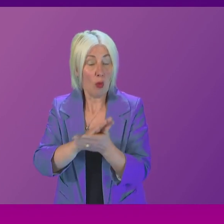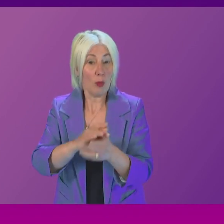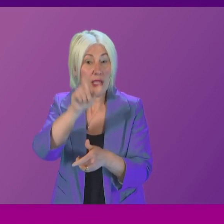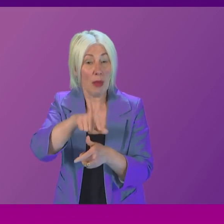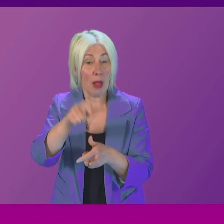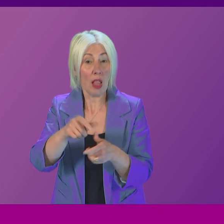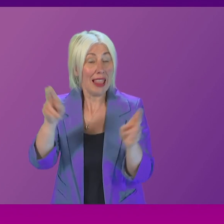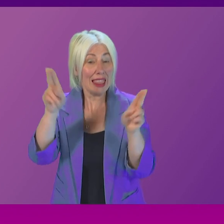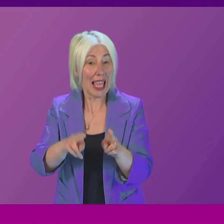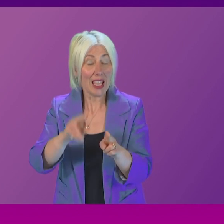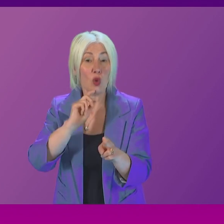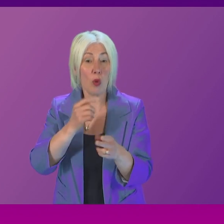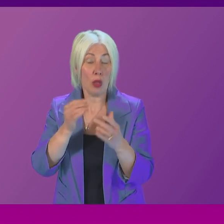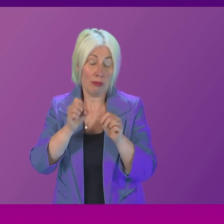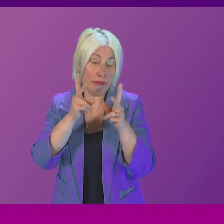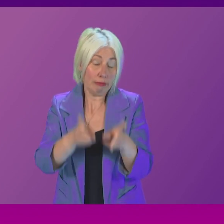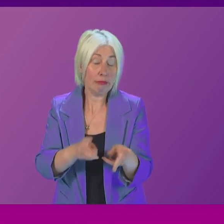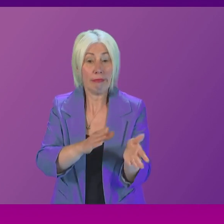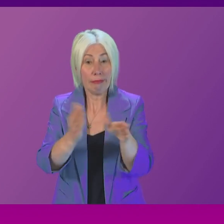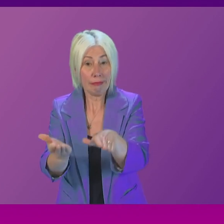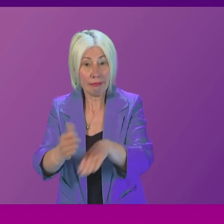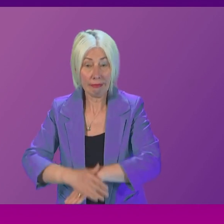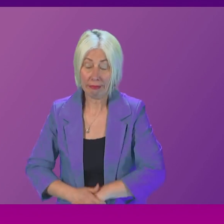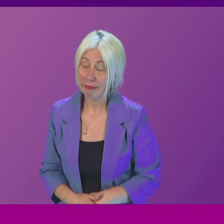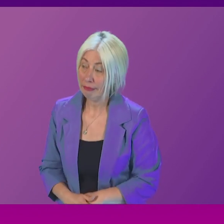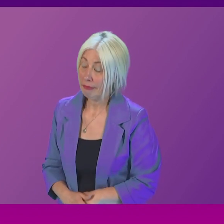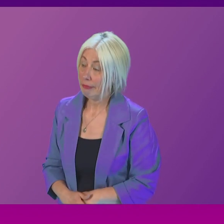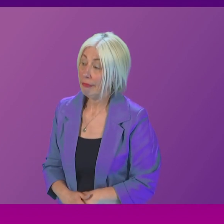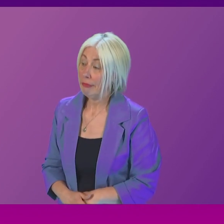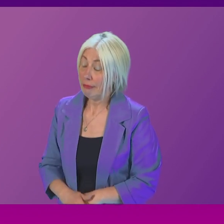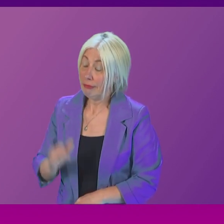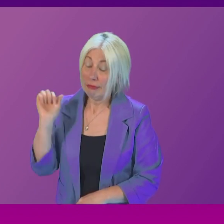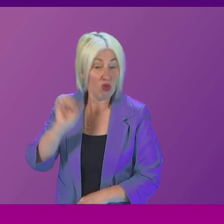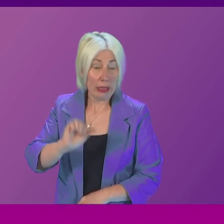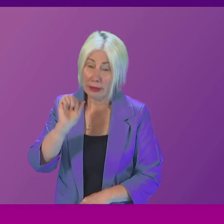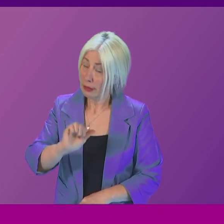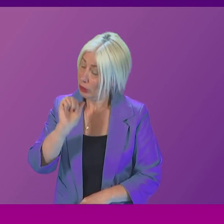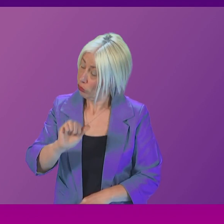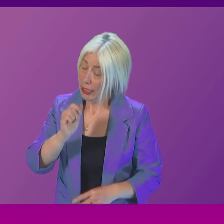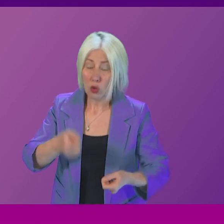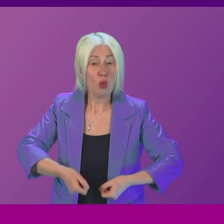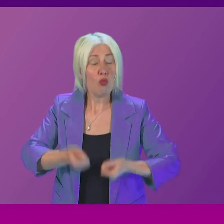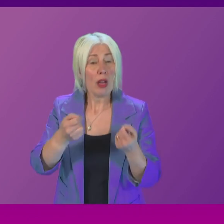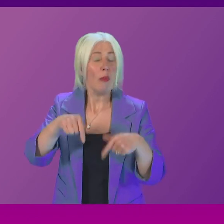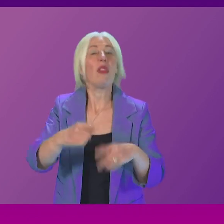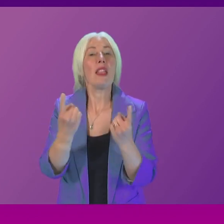I say to Anas Sarwar that he is, of course, absolutely right to raise the issue of waiting